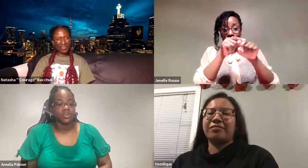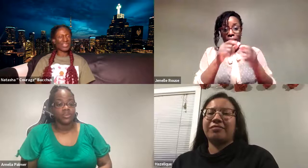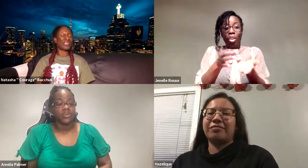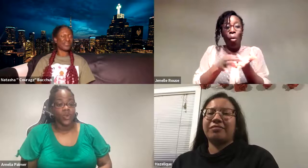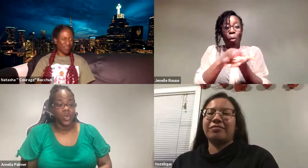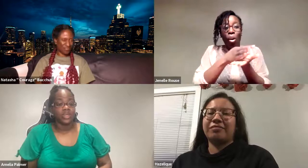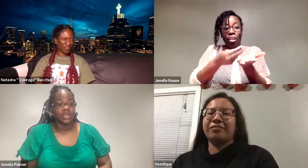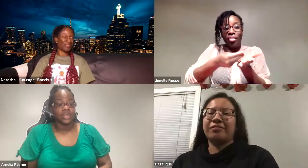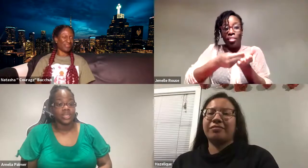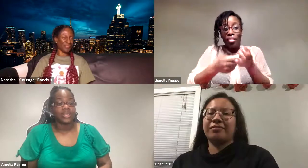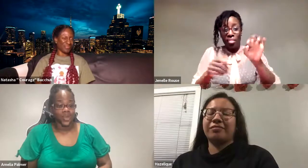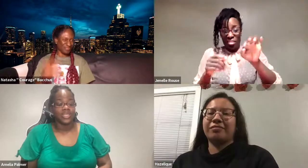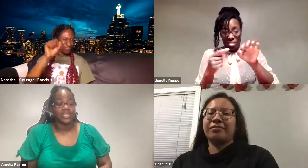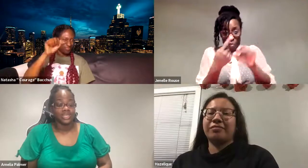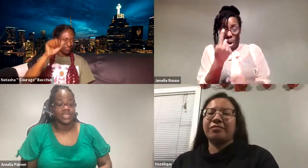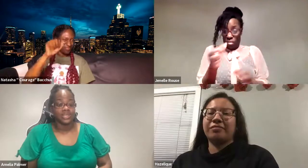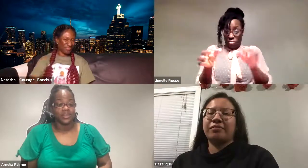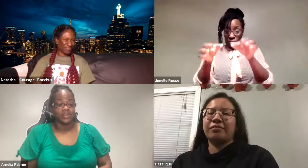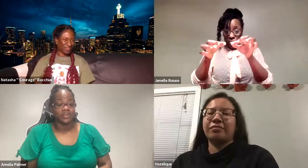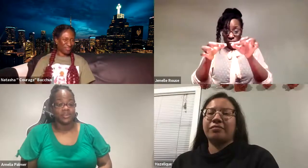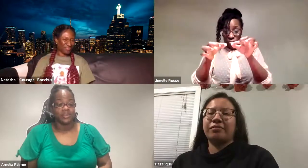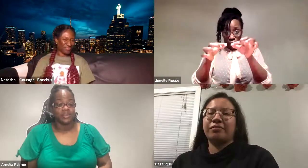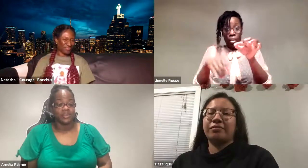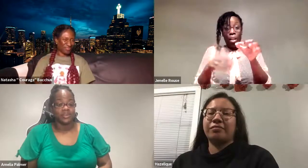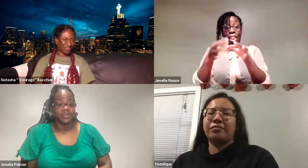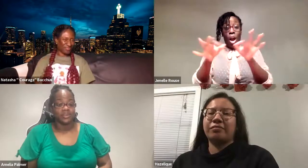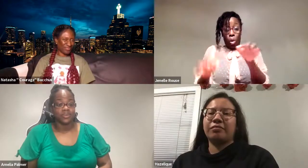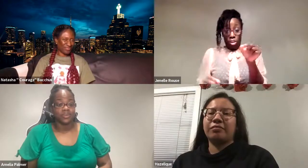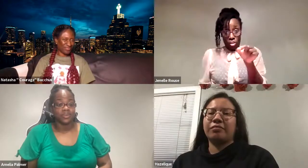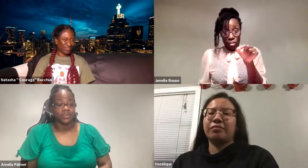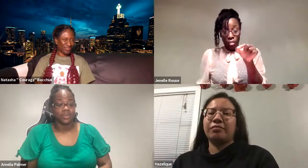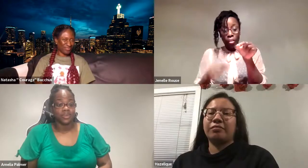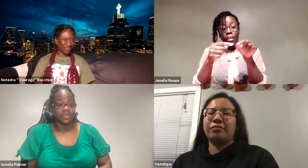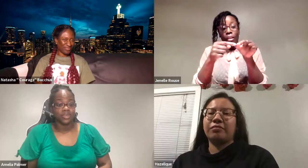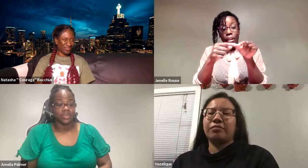so there's you know flip sides of the coin. you know? we can't just take the language